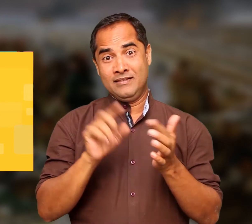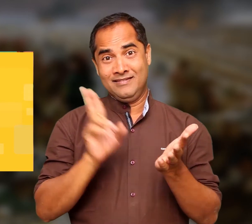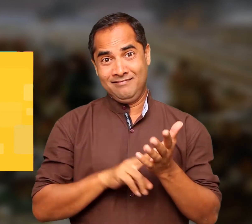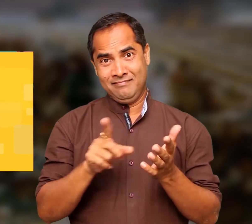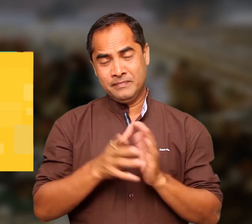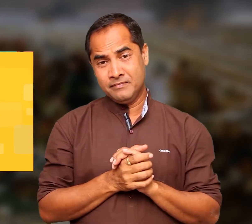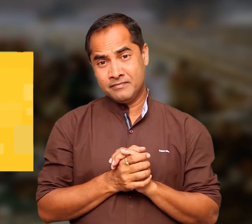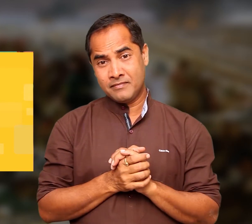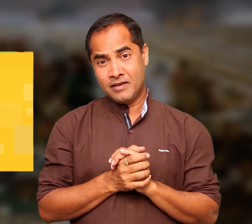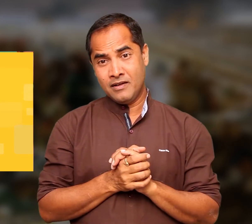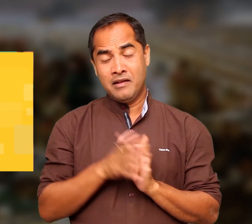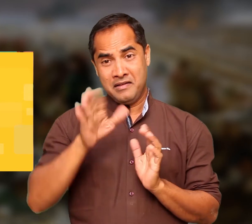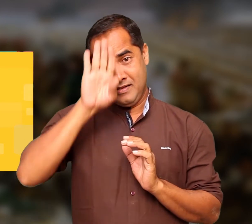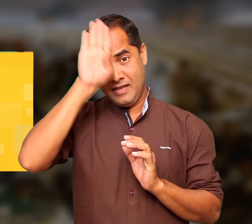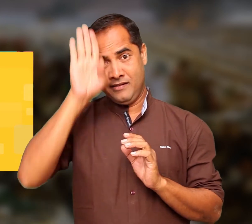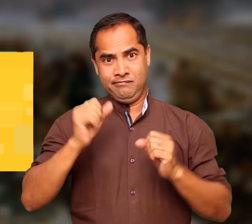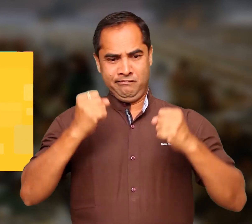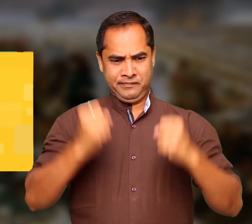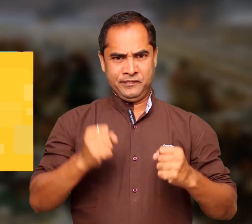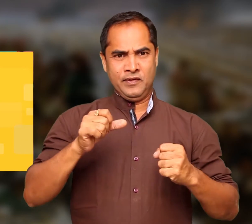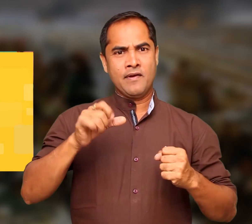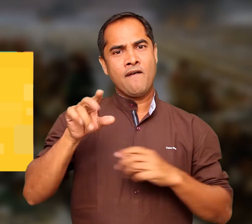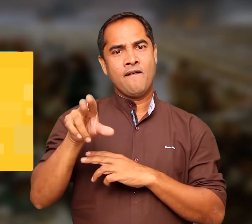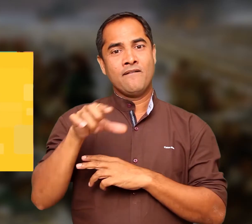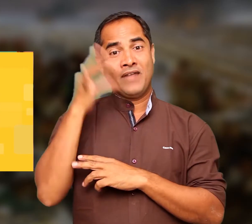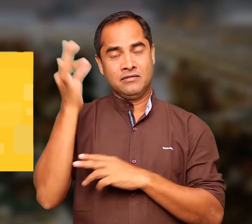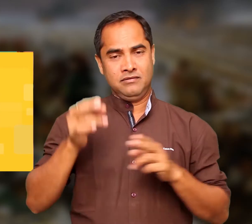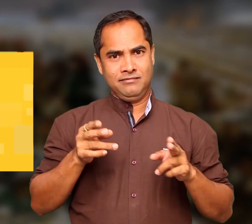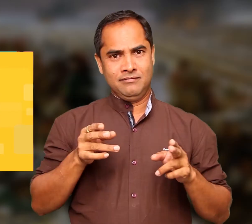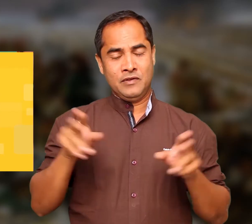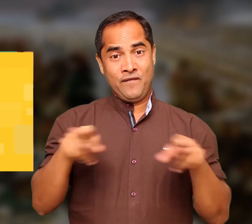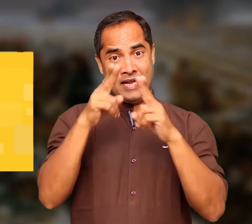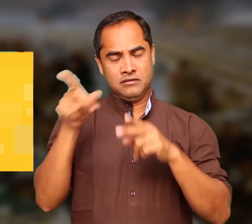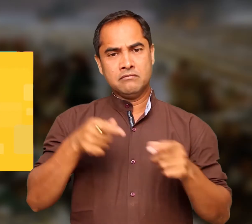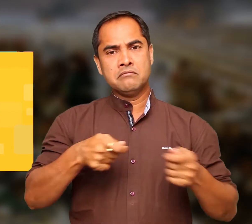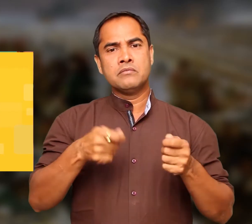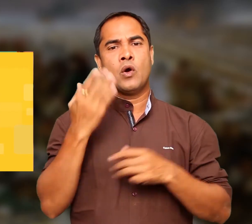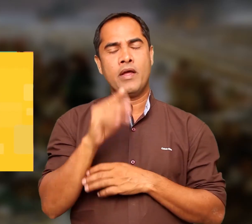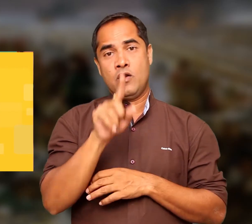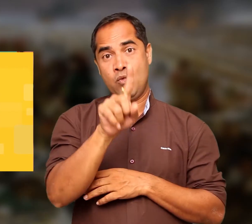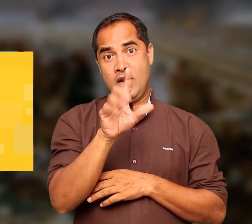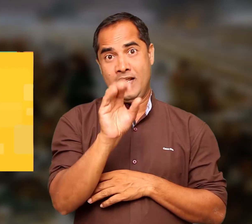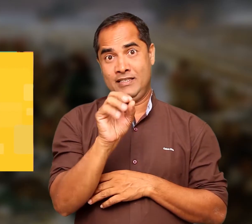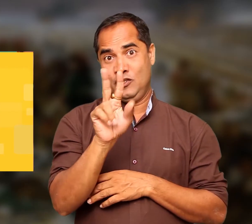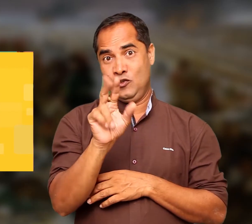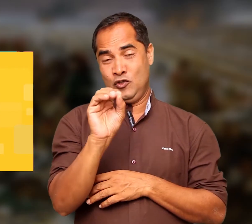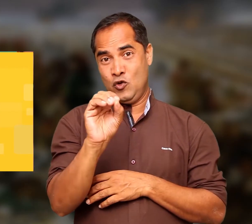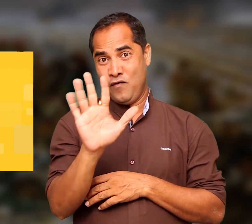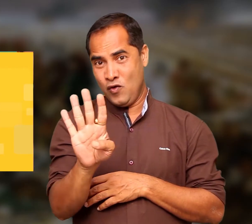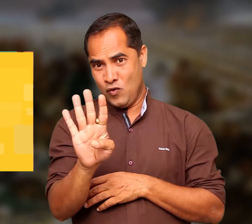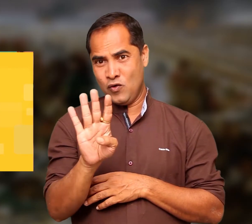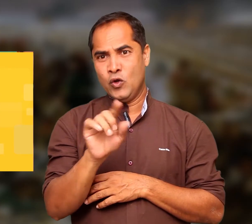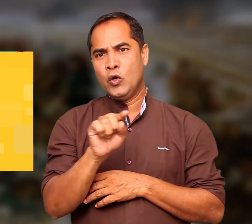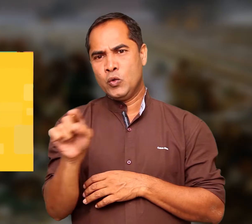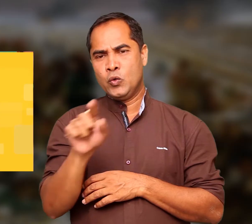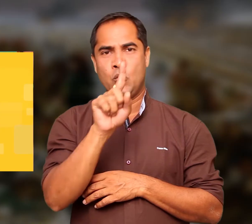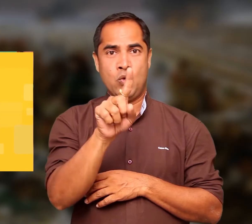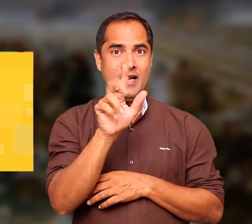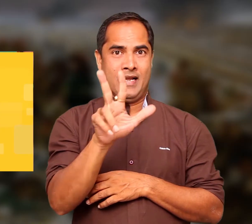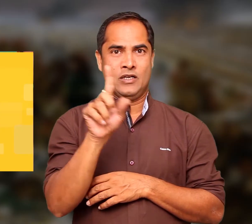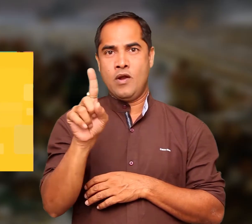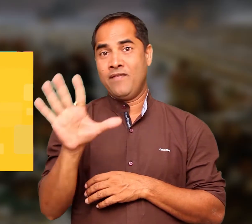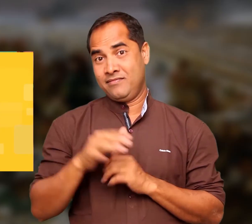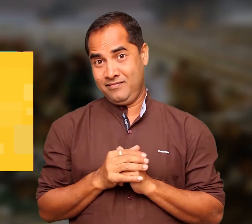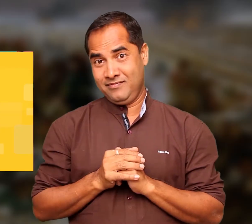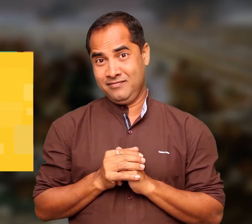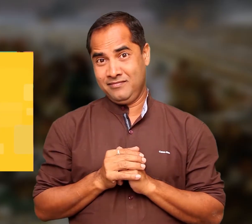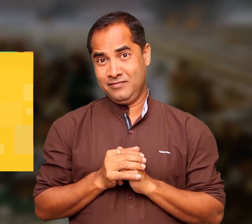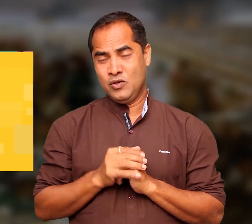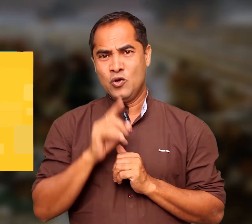Napoleon was the Emperor of France from 1804 to 1815. Although it was a short time